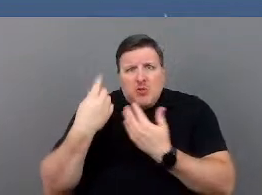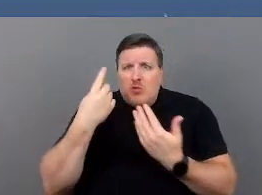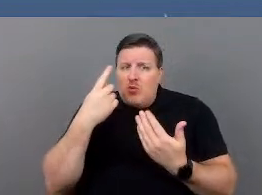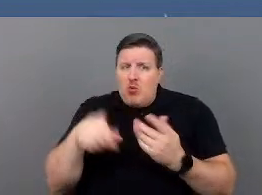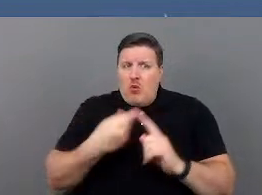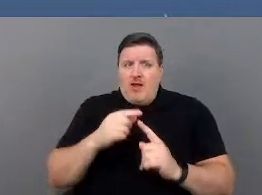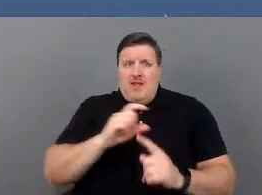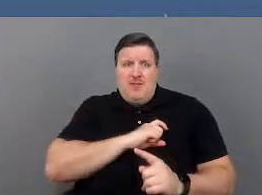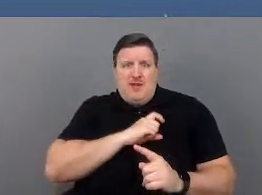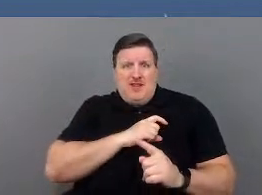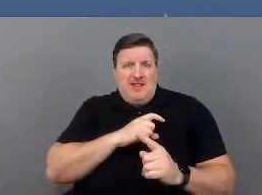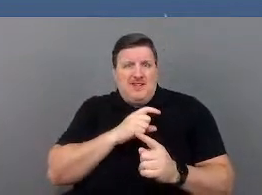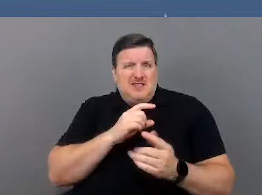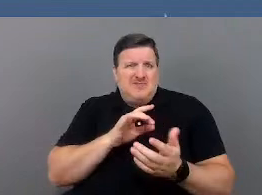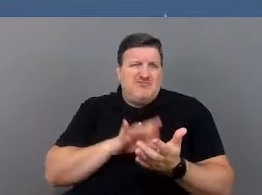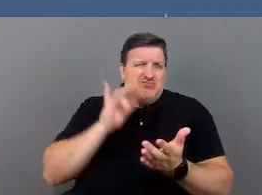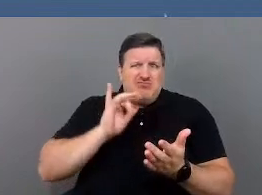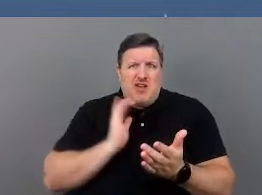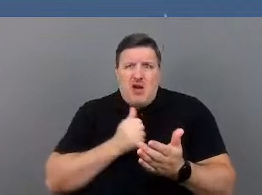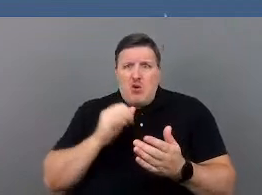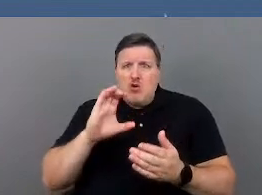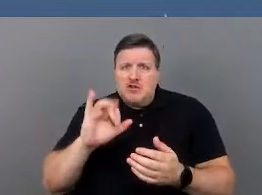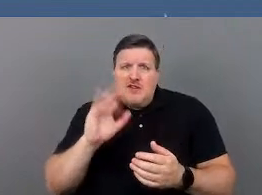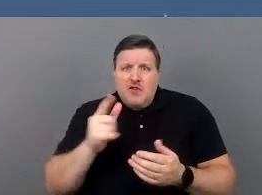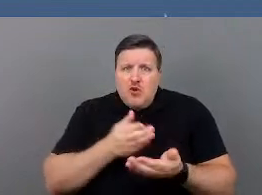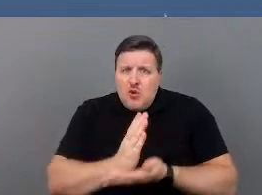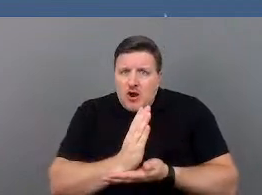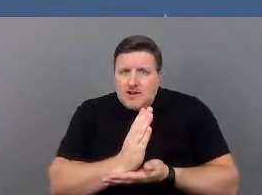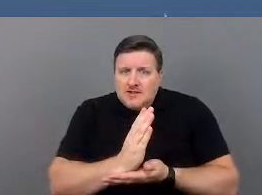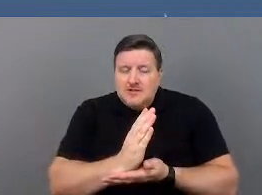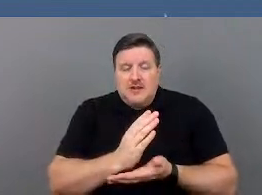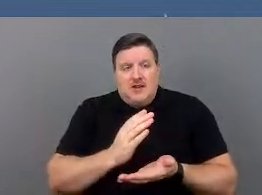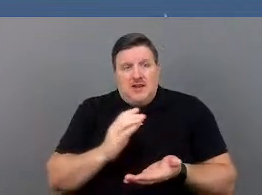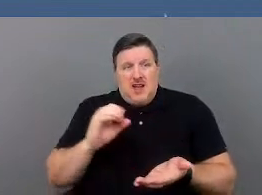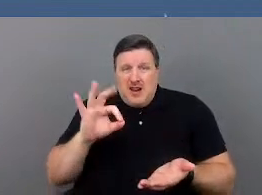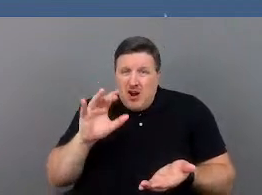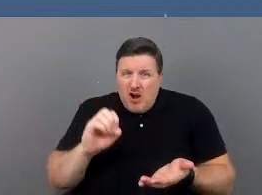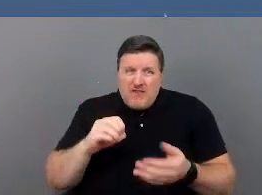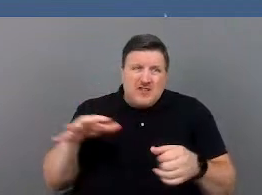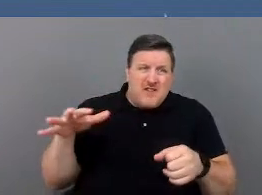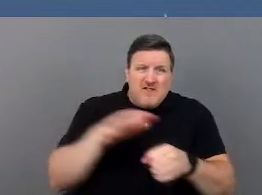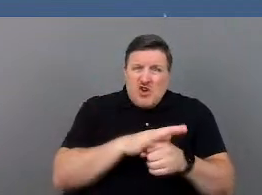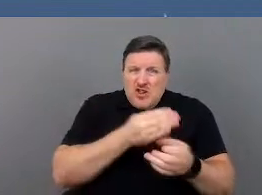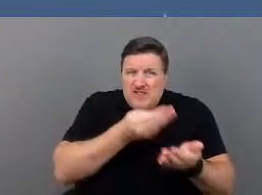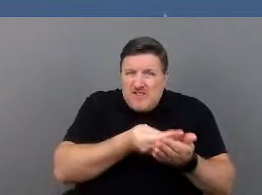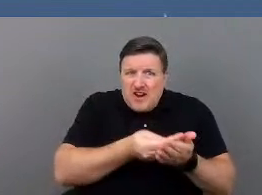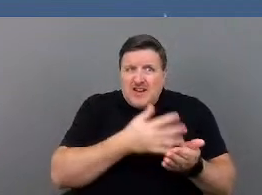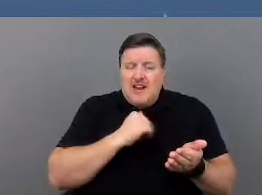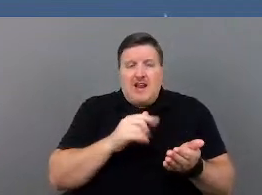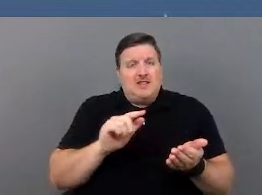A DEPARTMENT OF BE PUBLIC SAFETY AND AN OFFICE OF VIOLENCE PREVENTION BEING FULLY FUNDED AS AN ALTERNATIVE ARE BARE STARTING MEASURES.